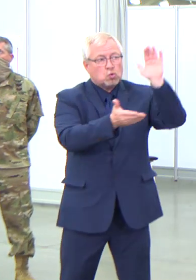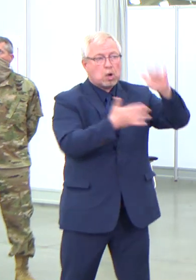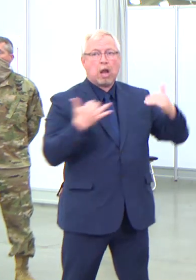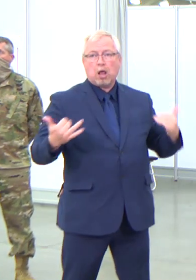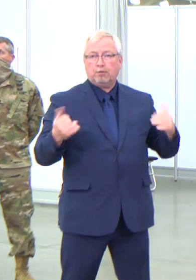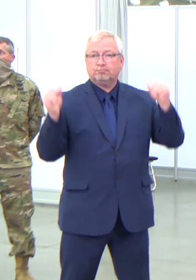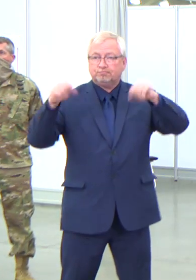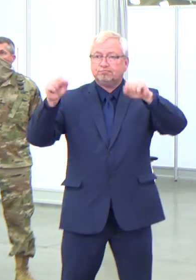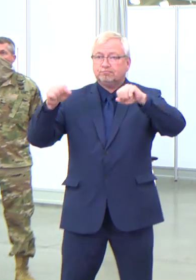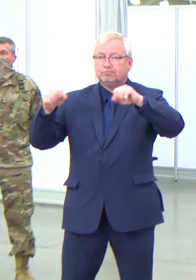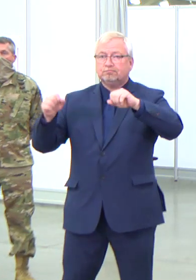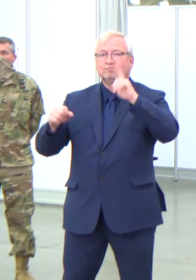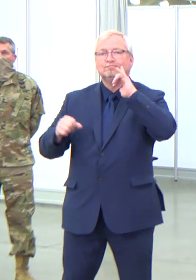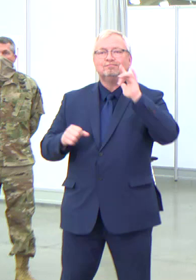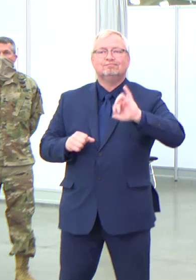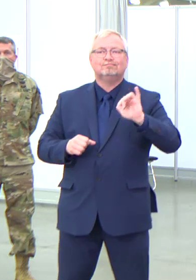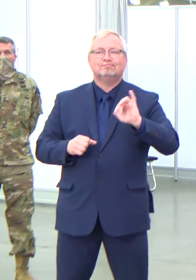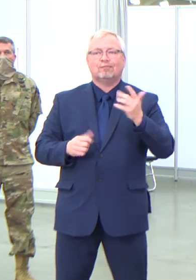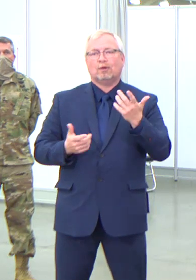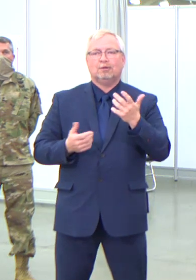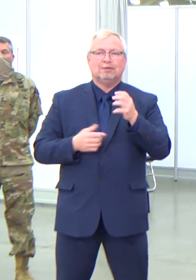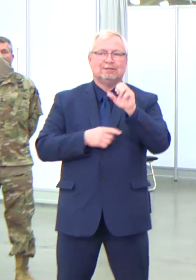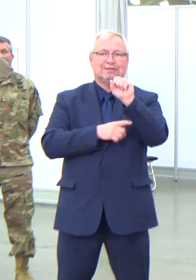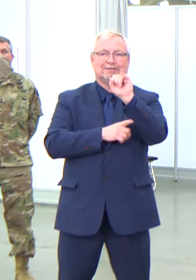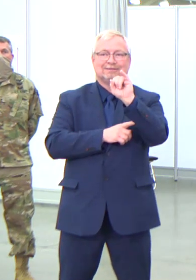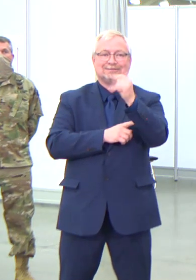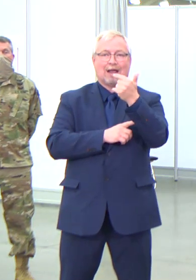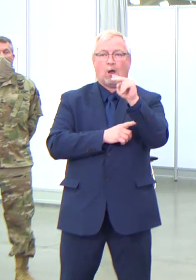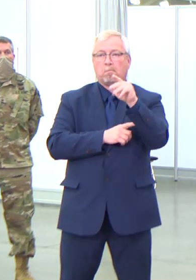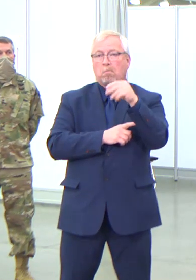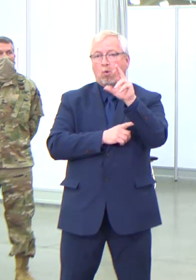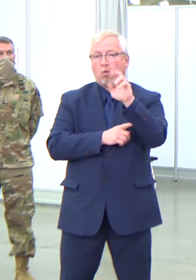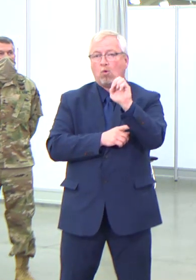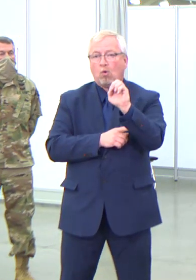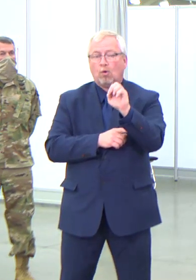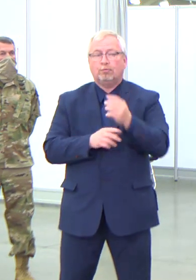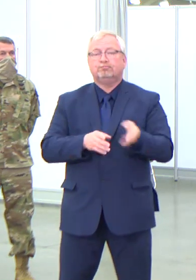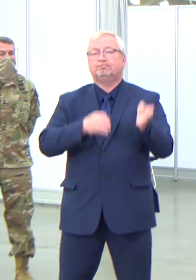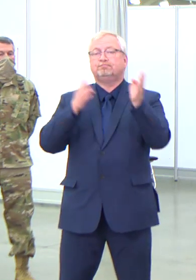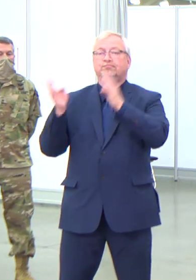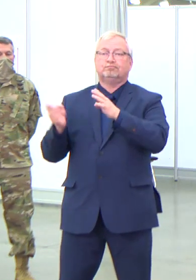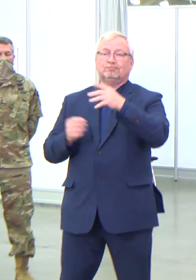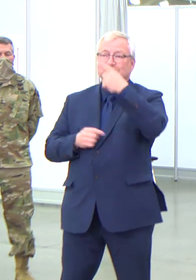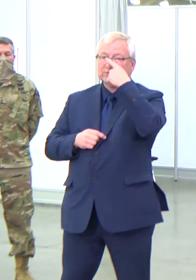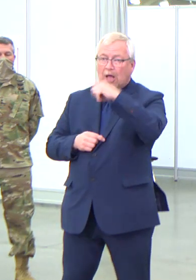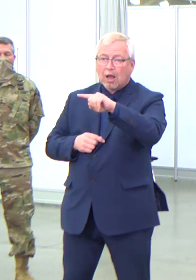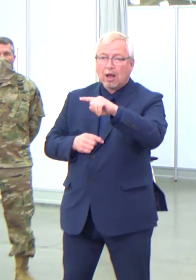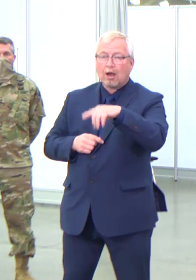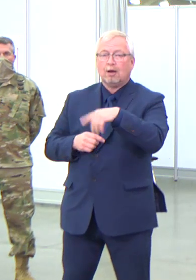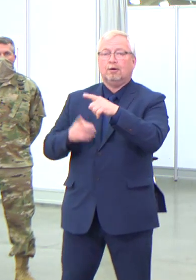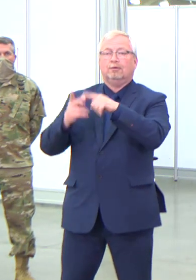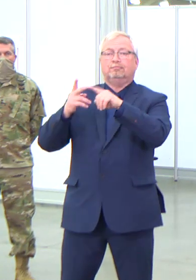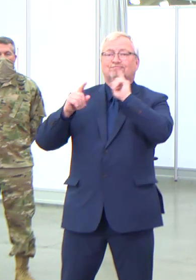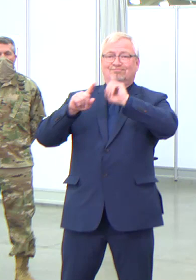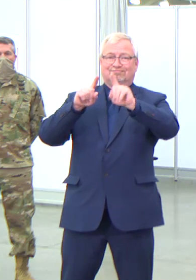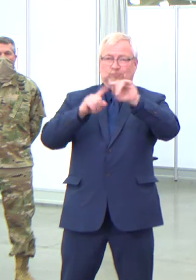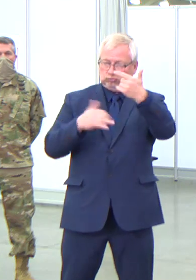Other places in the world like Singapore, Taiwan, South Korea have also used social distancing to keep their